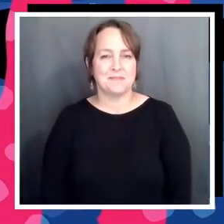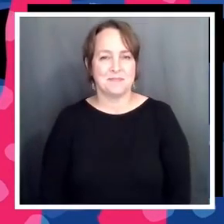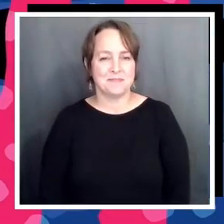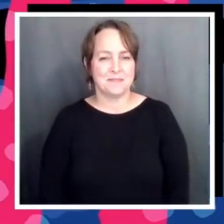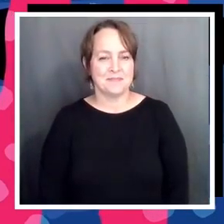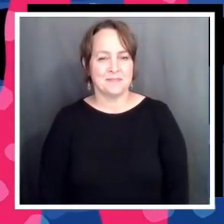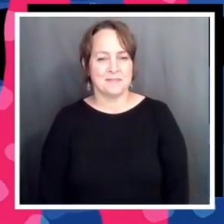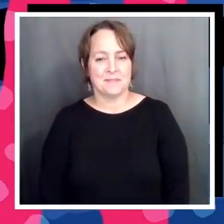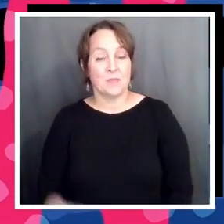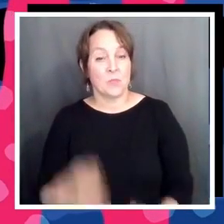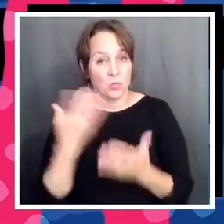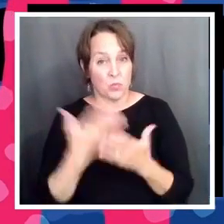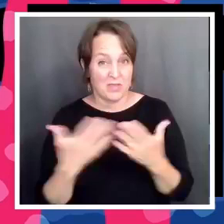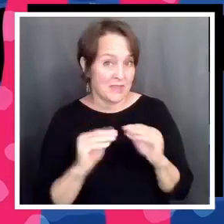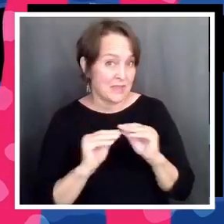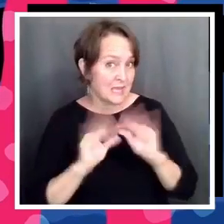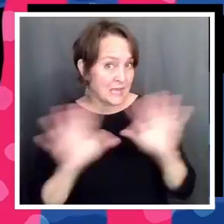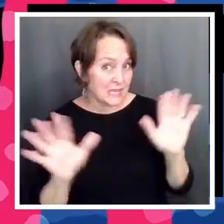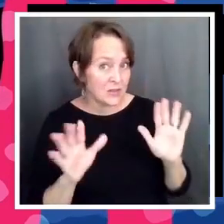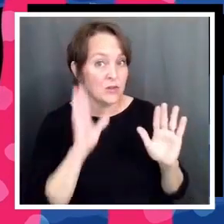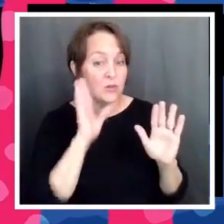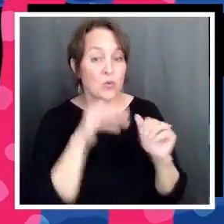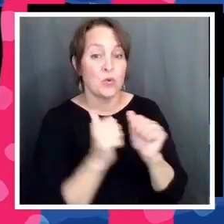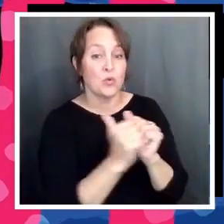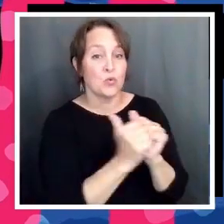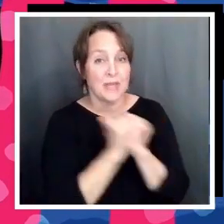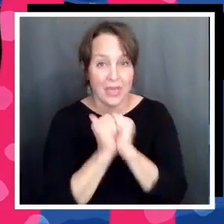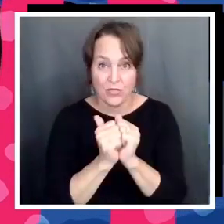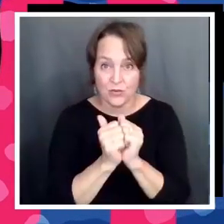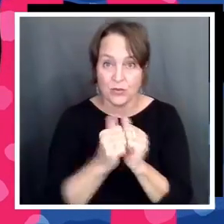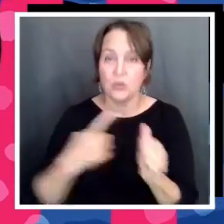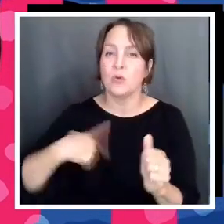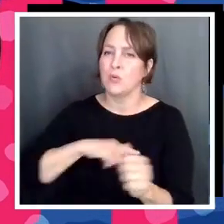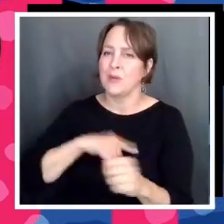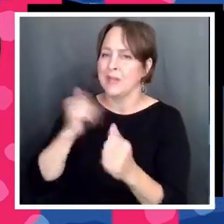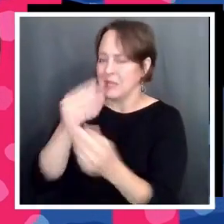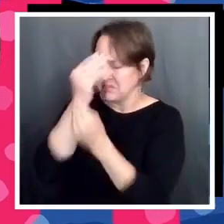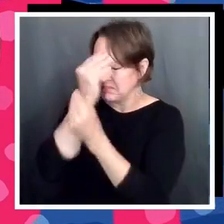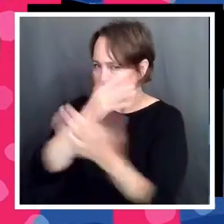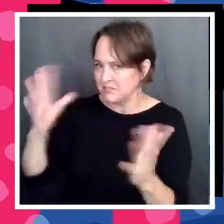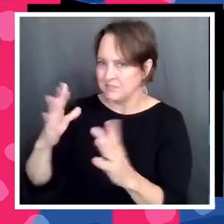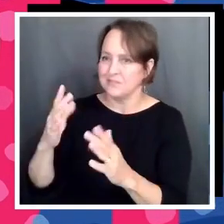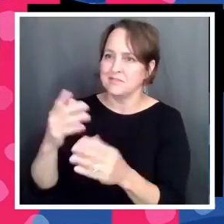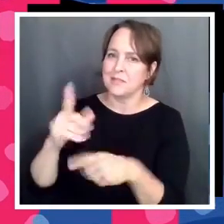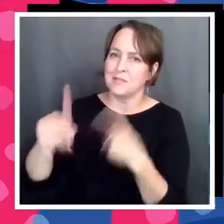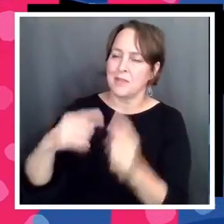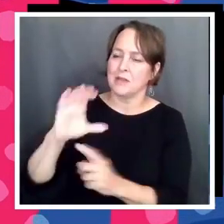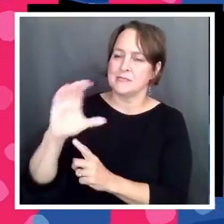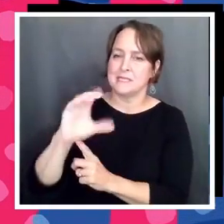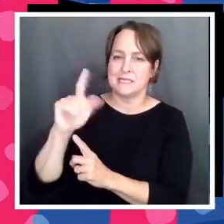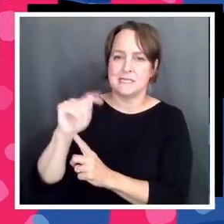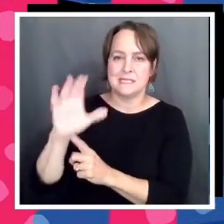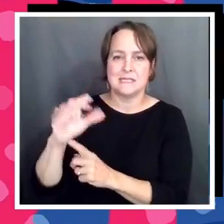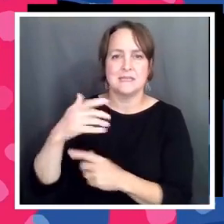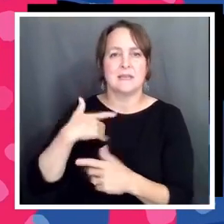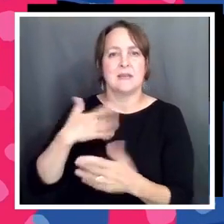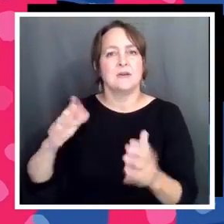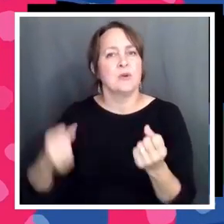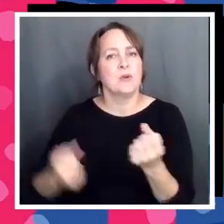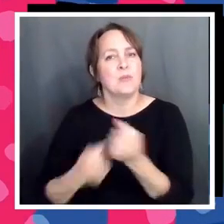CAN KEEP UP. COME TO MOM'S RISING.org TO TAKE ACTION AND GET INVOLVED AND DO THAT WITH MANY OTHER ORGANIZATIONS ON HERE TODAY AS